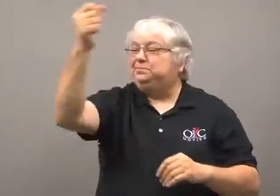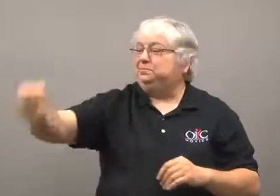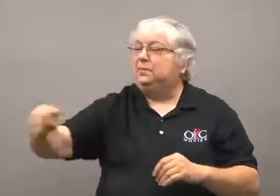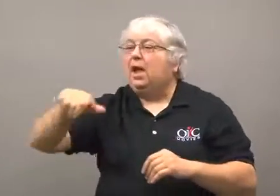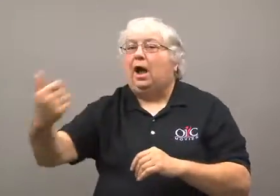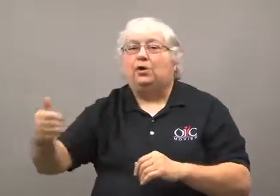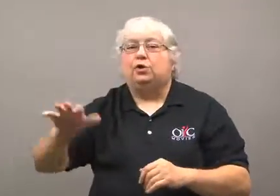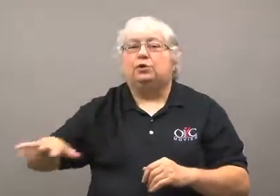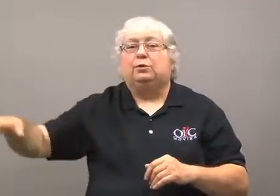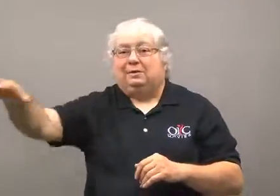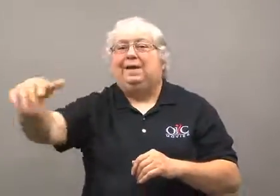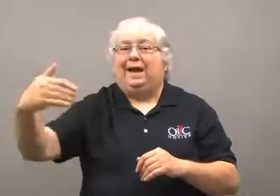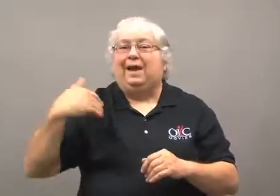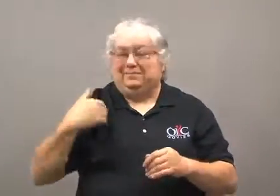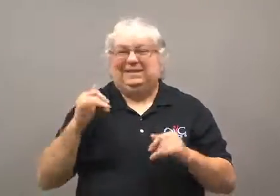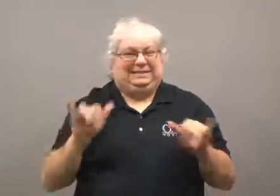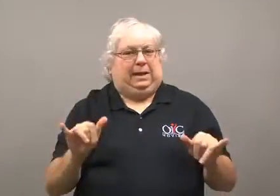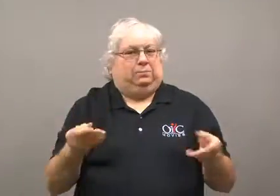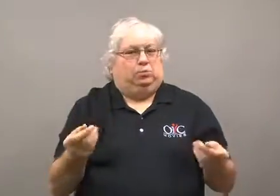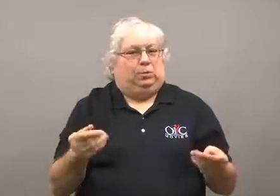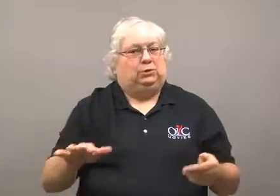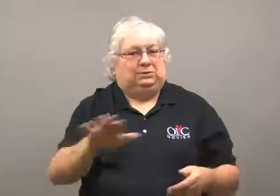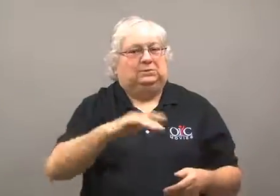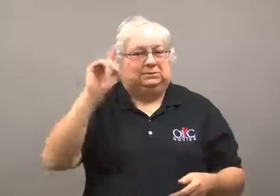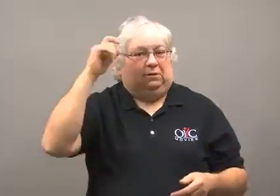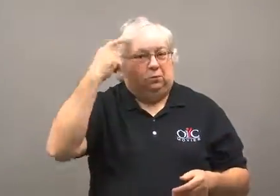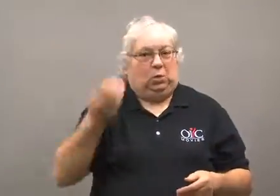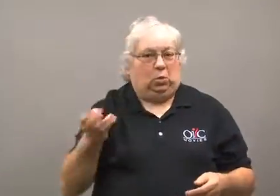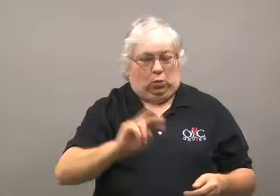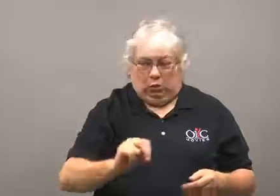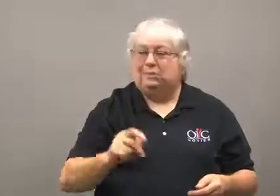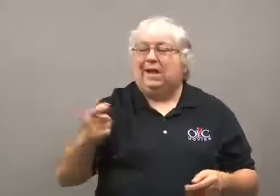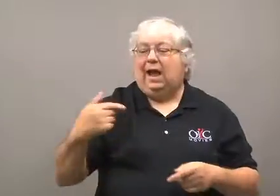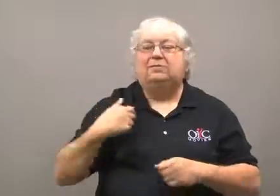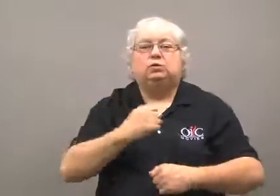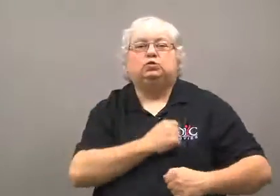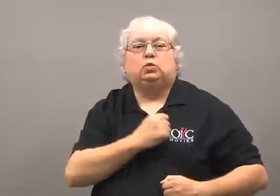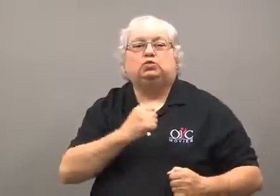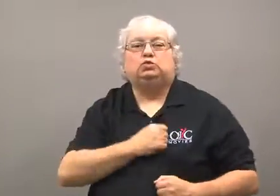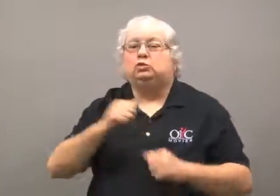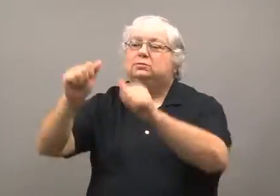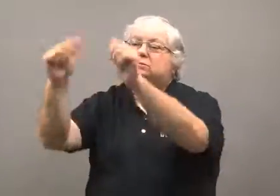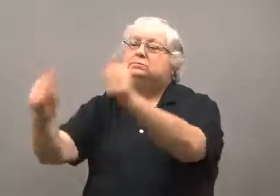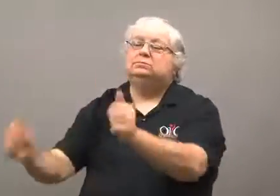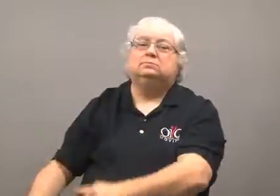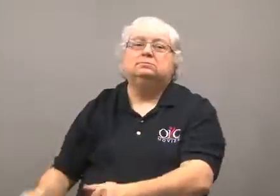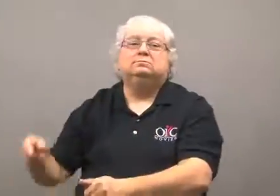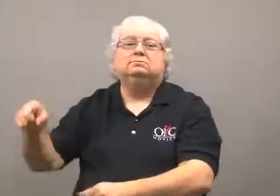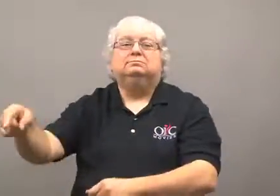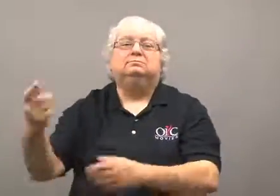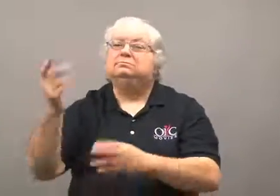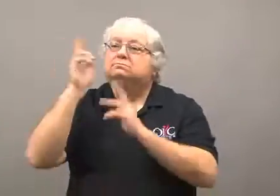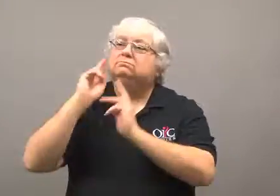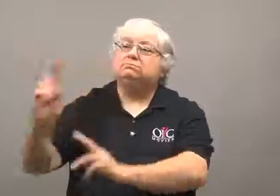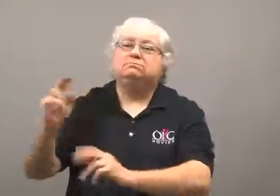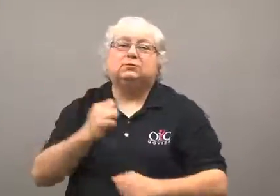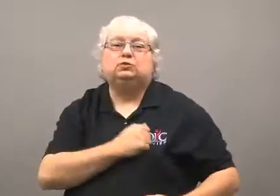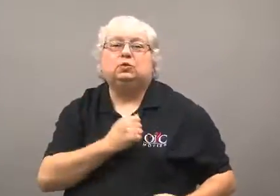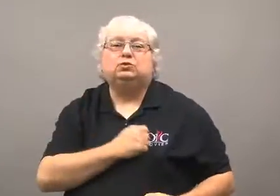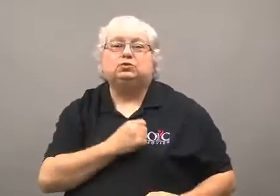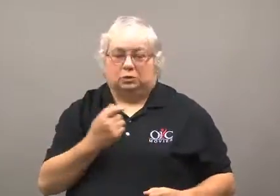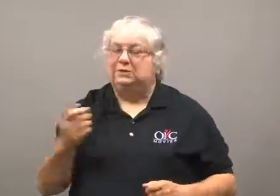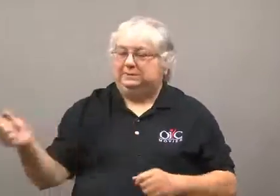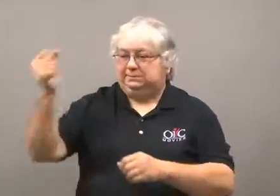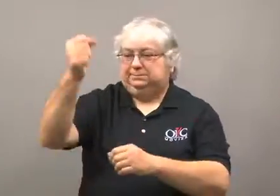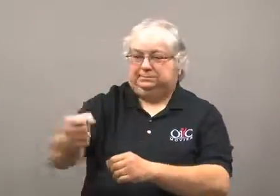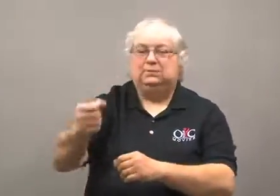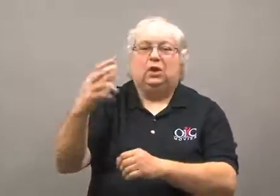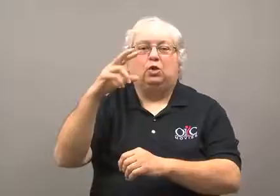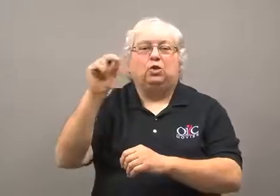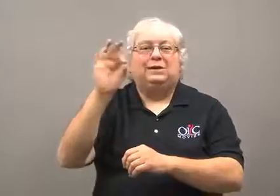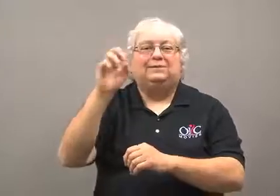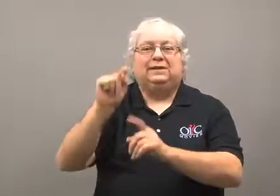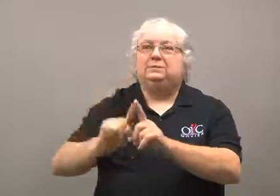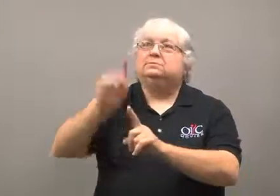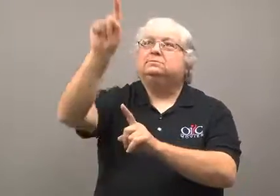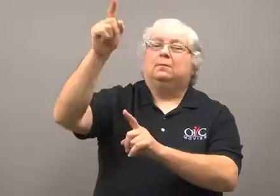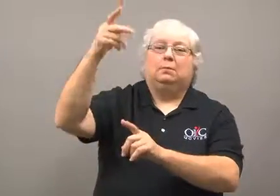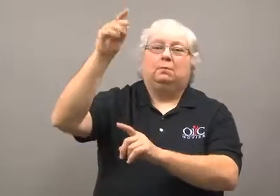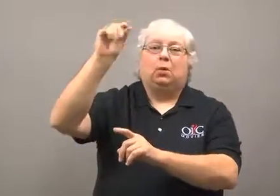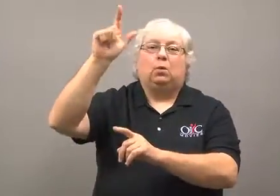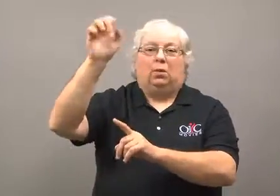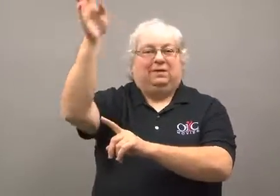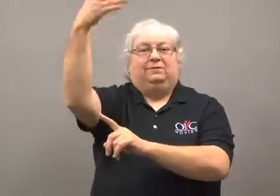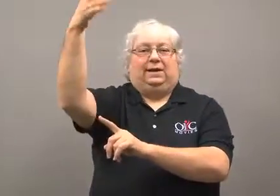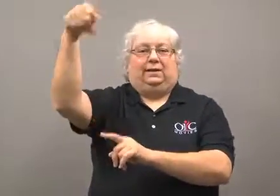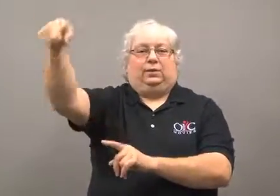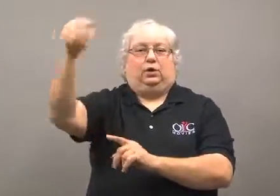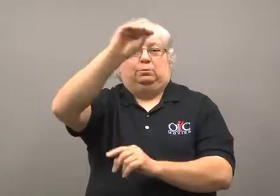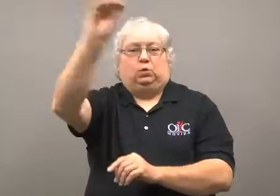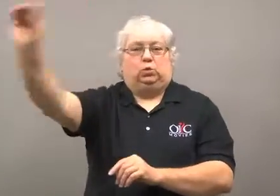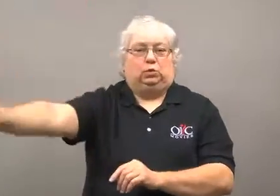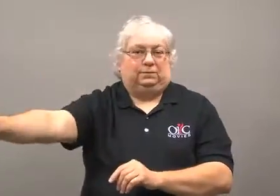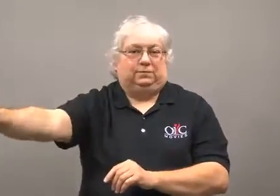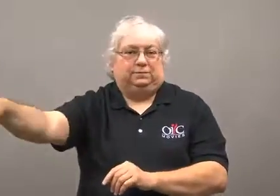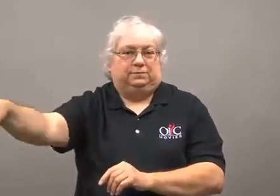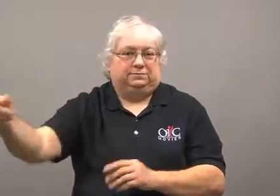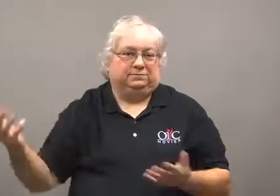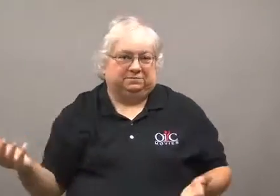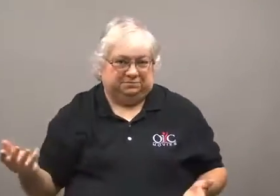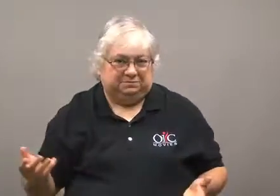and moved to a 30 foot flagpole by a soldier's monument on the capitol grounds.